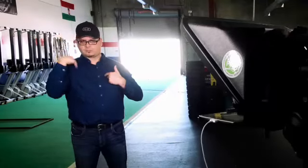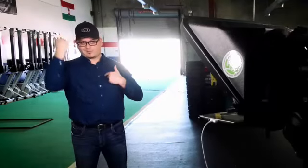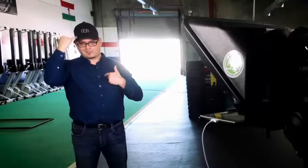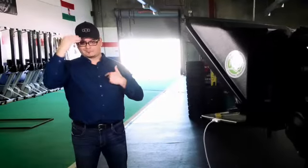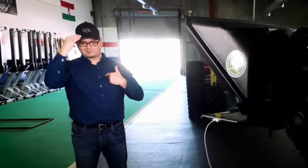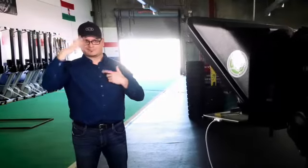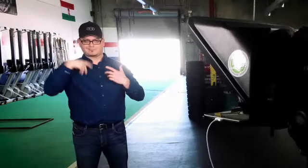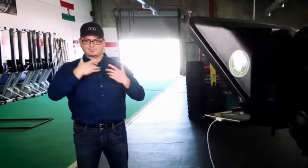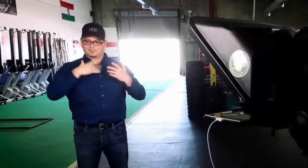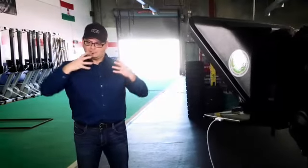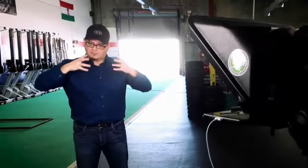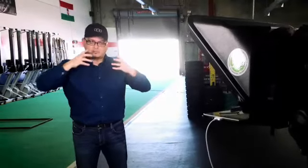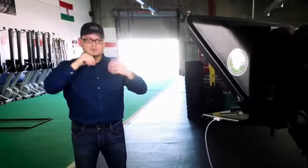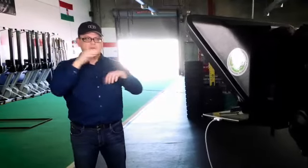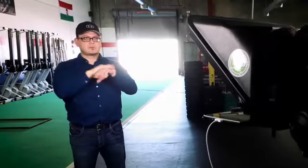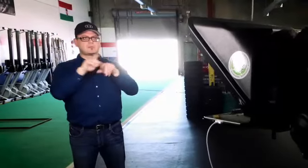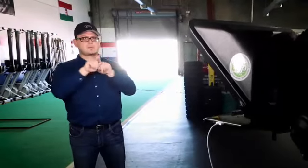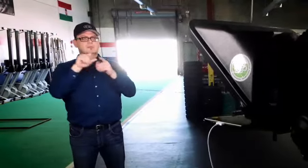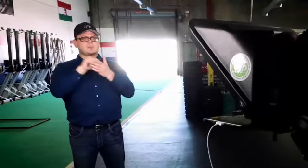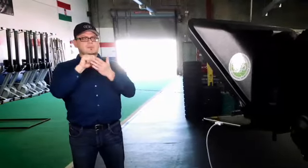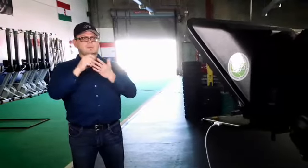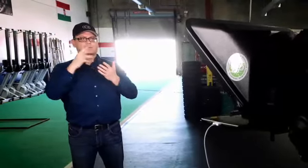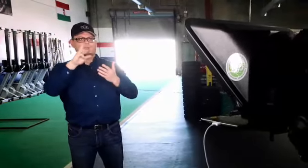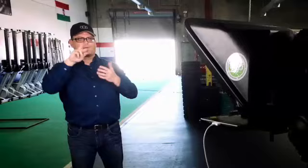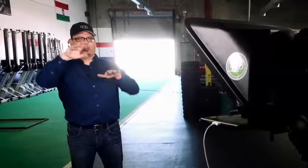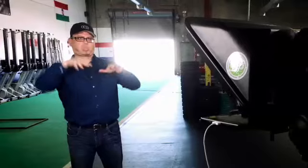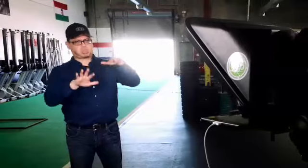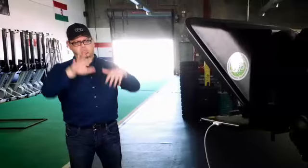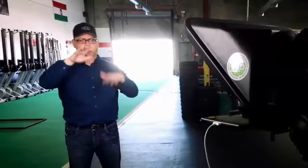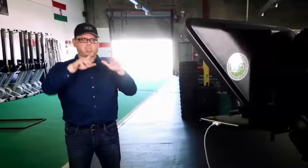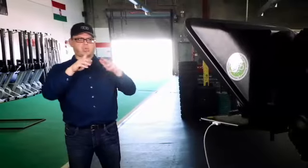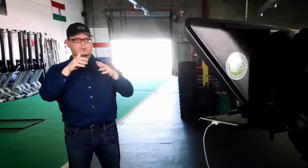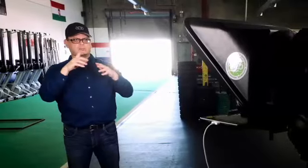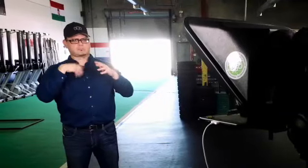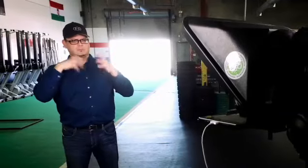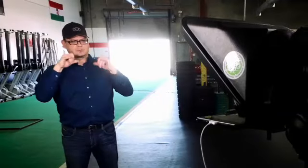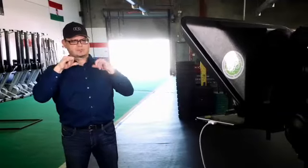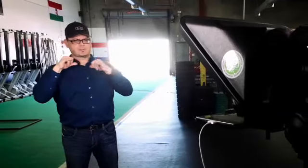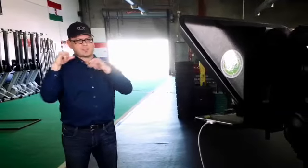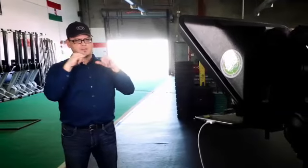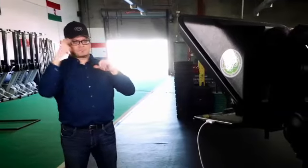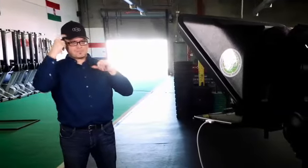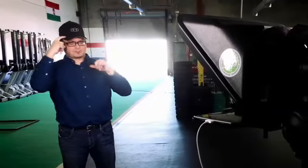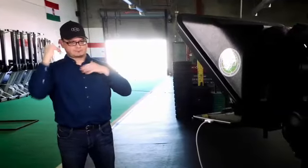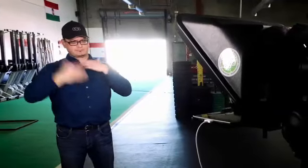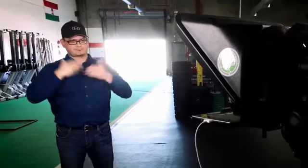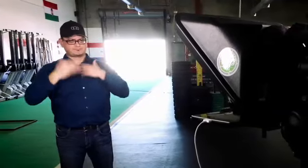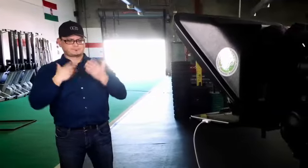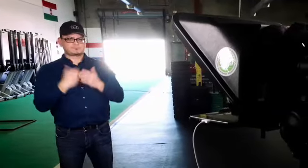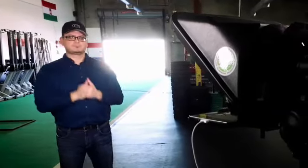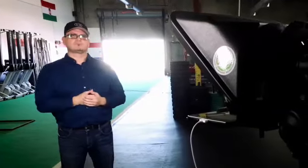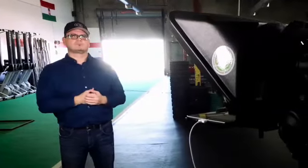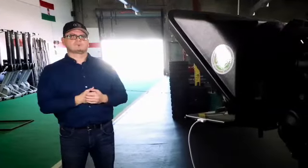or people who think they know better. These guys are rarely on the same page. The waves become rocky. I want us all to be on the same mental wavelength and push forward.